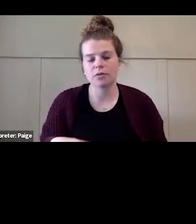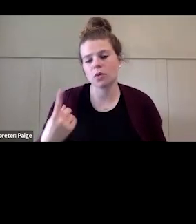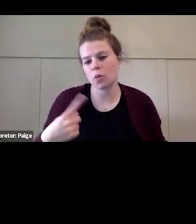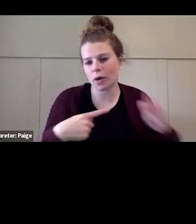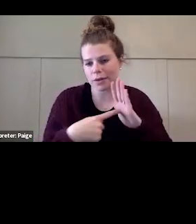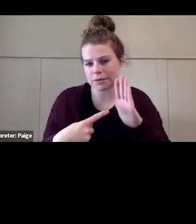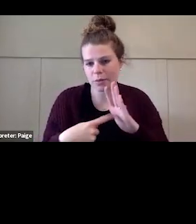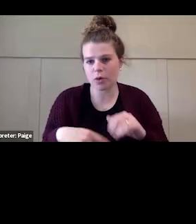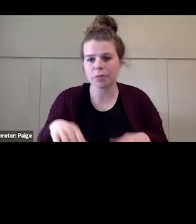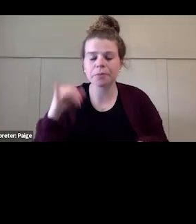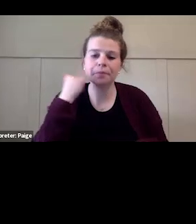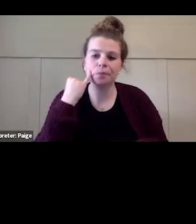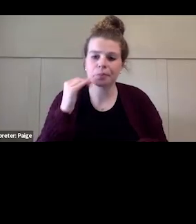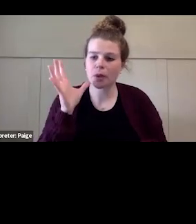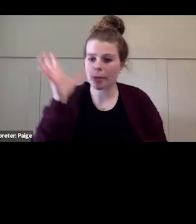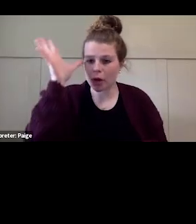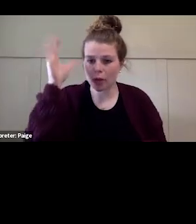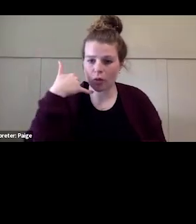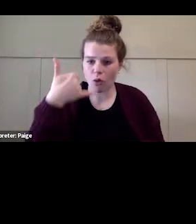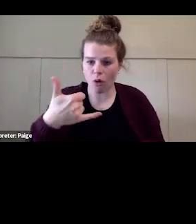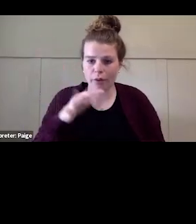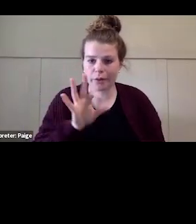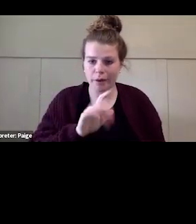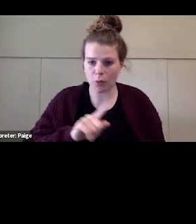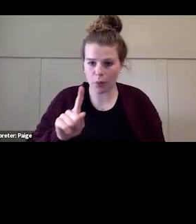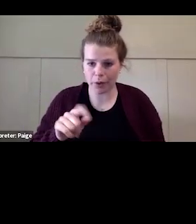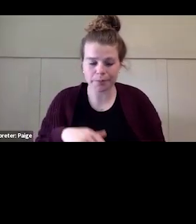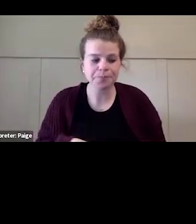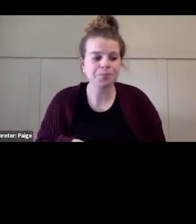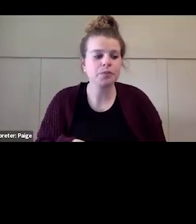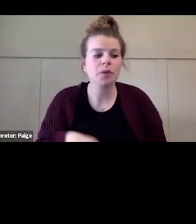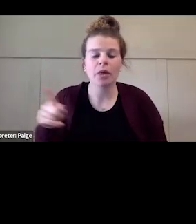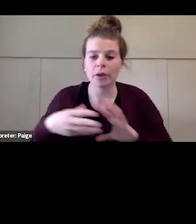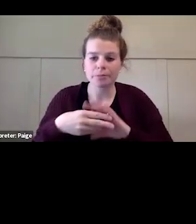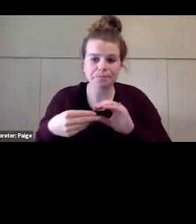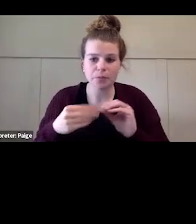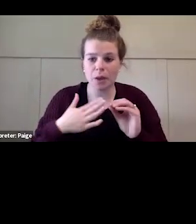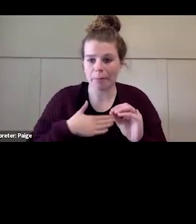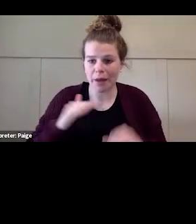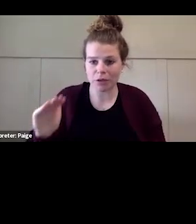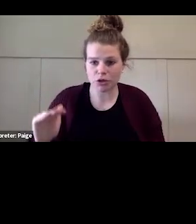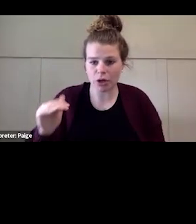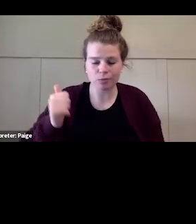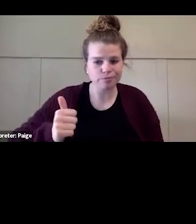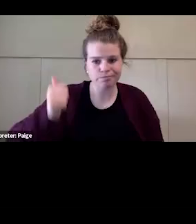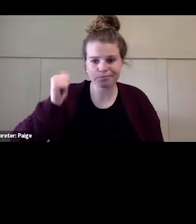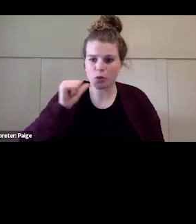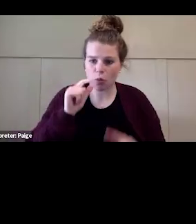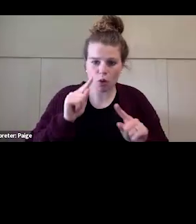you know, let's say a parent is calling in to 911 and they're saying, my child is refusing to go to school,